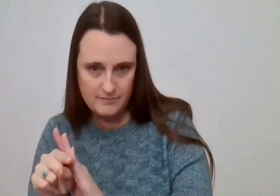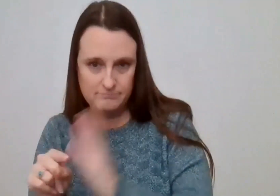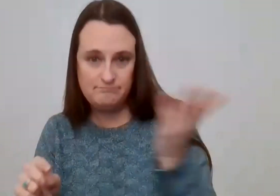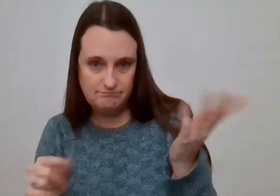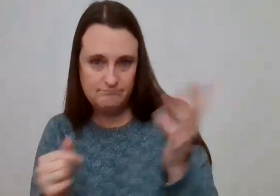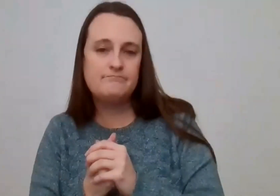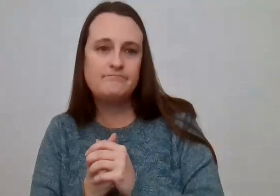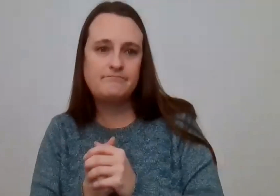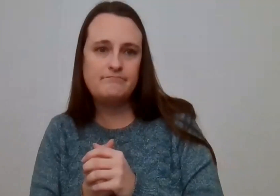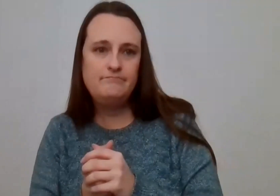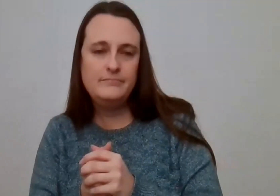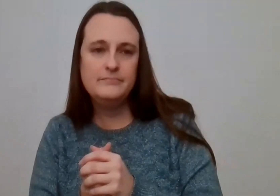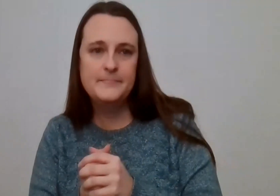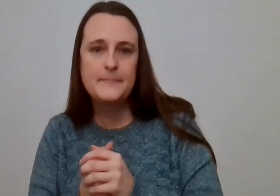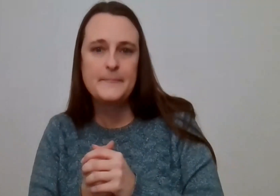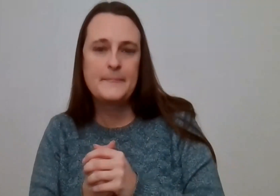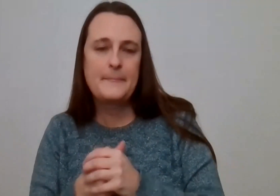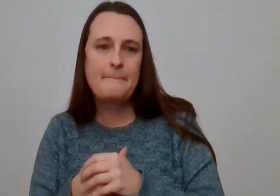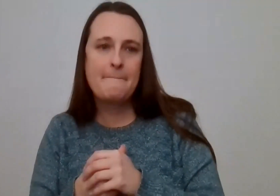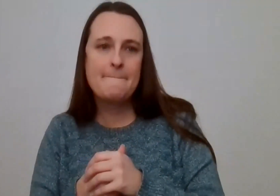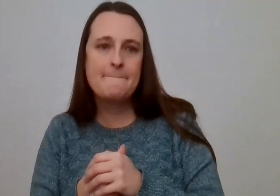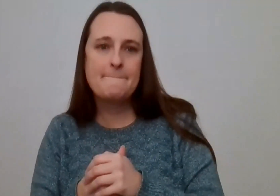now knowing that they're going to be in ninth grade next year they would be in algebra one